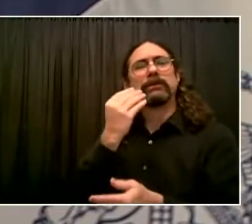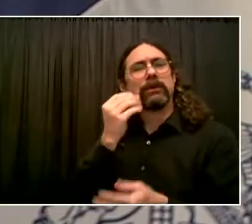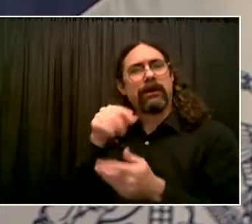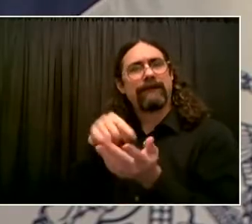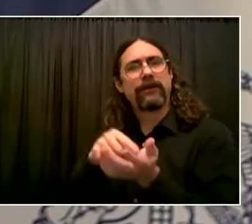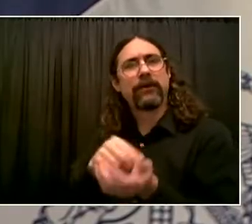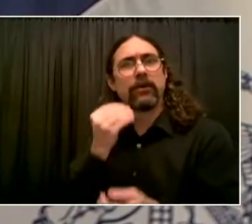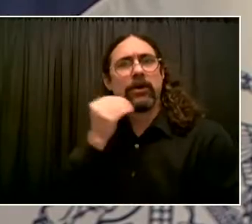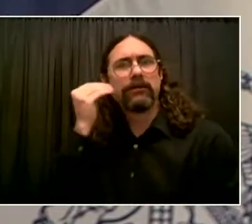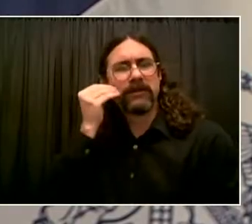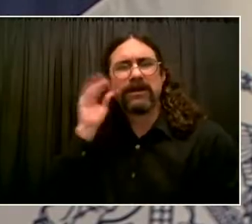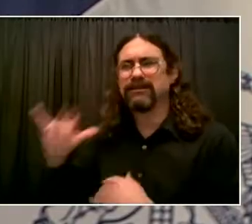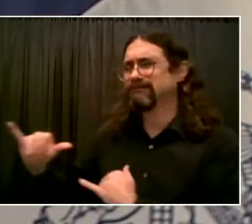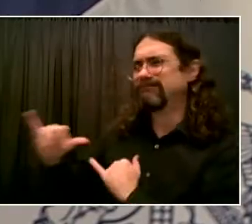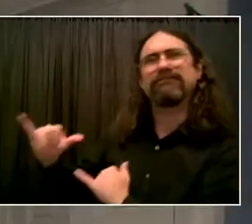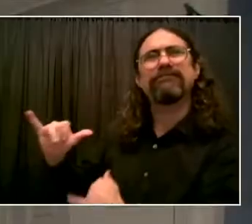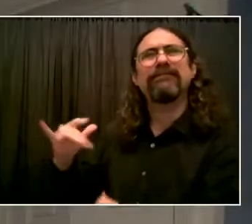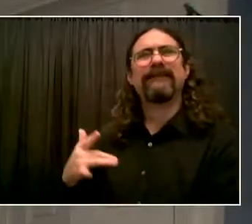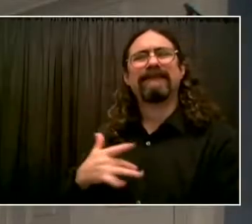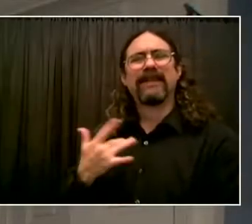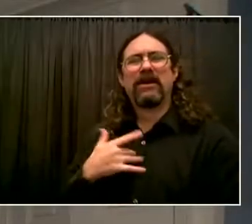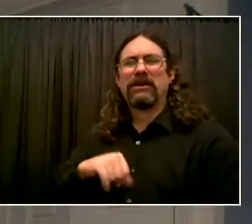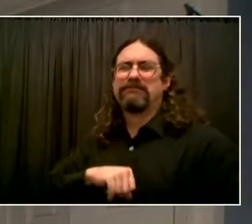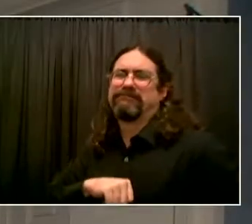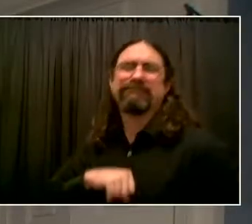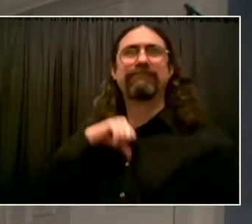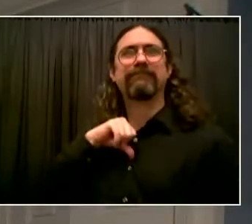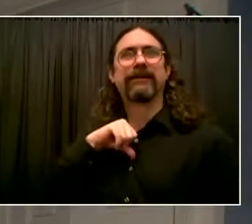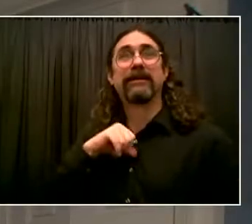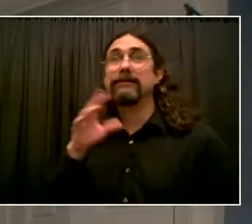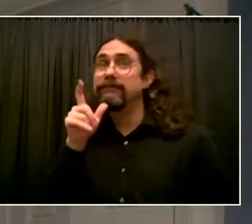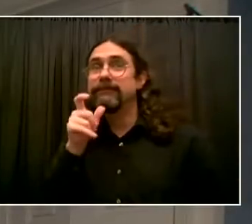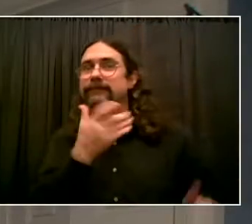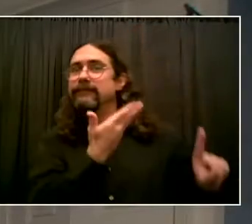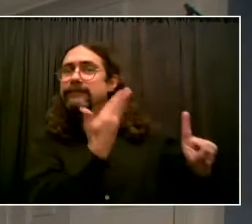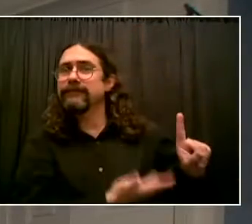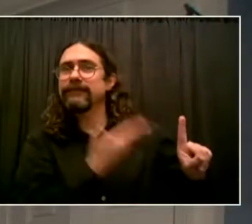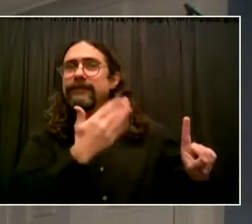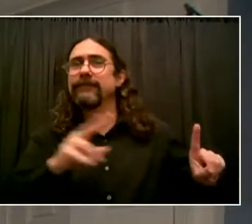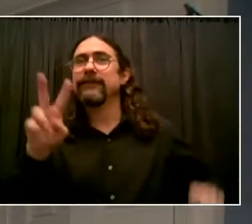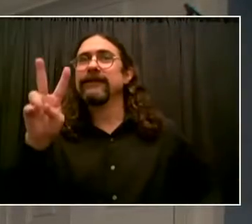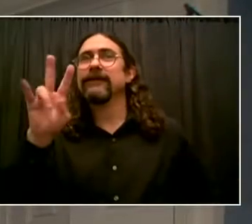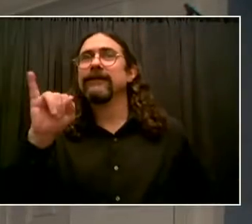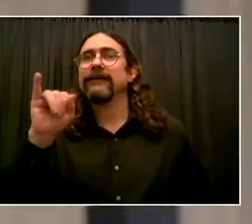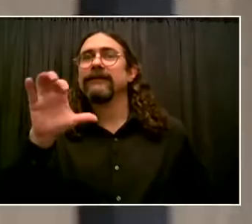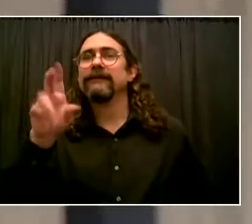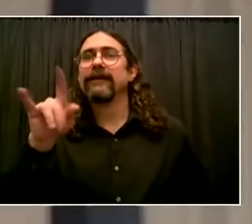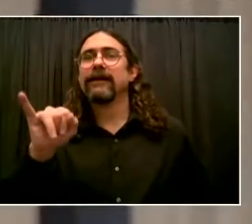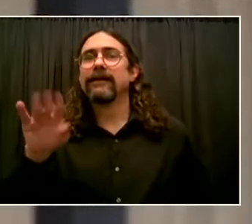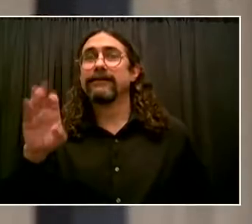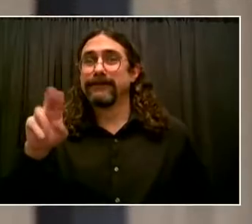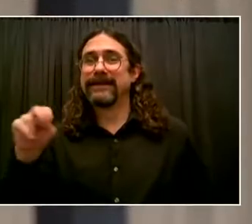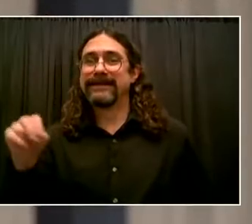FAMILIES. A LOT TO BE PROUD O. F SHE'S FEELING A LOT OF PRIDE